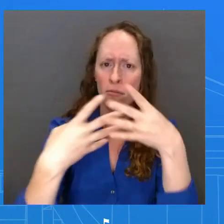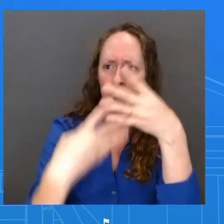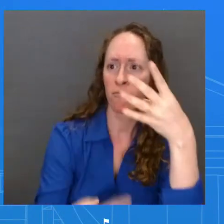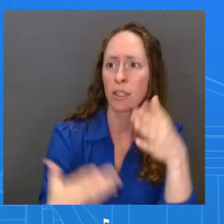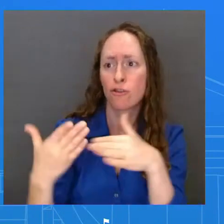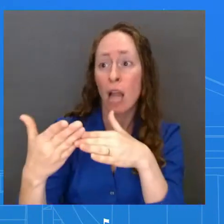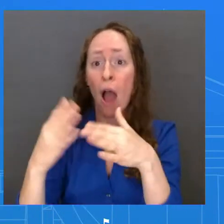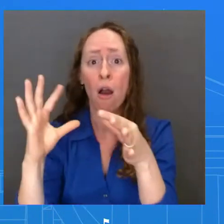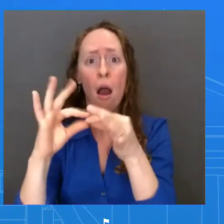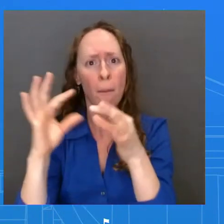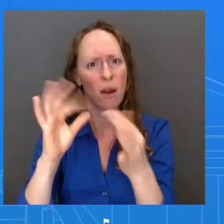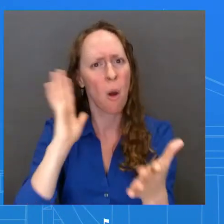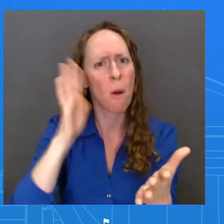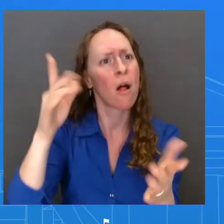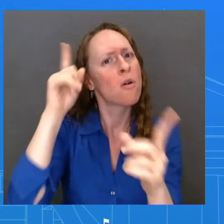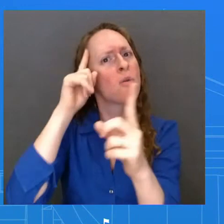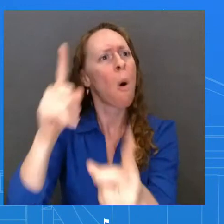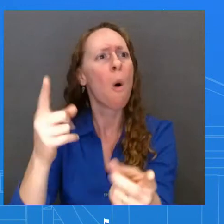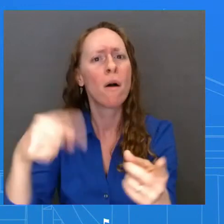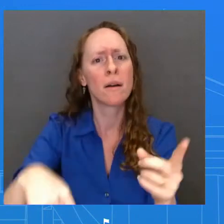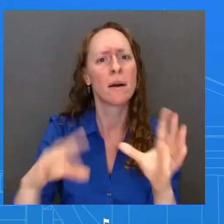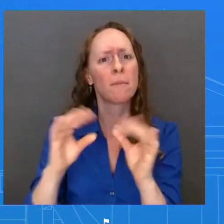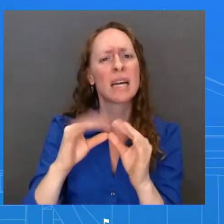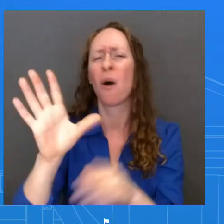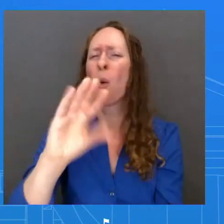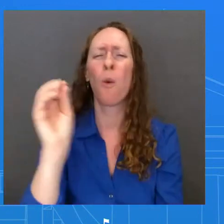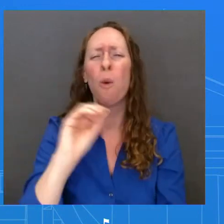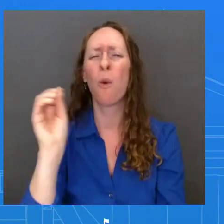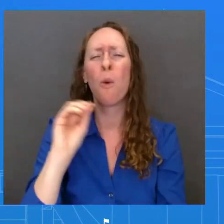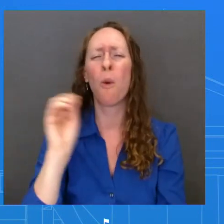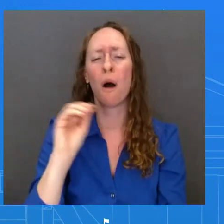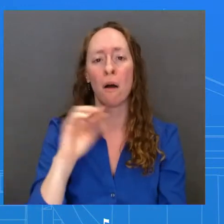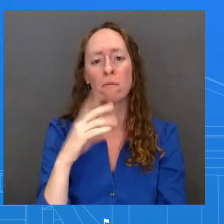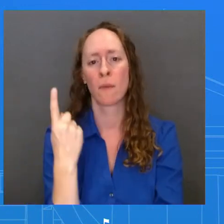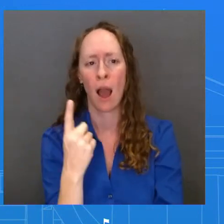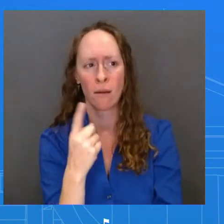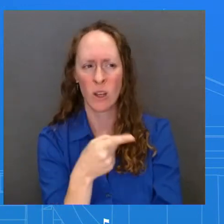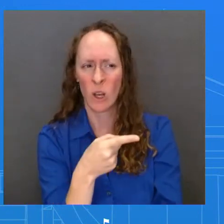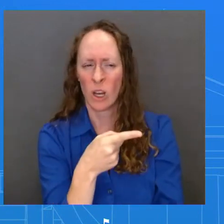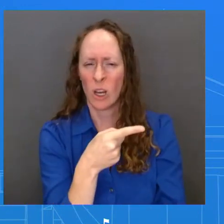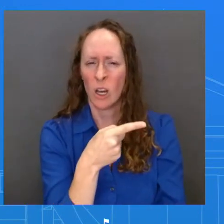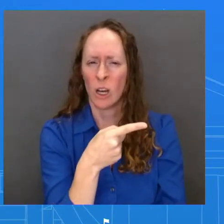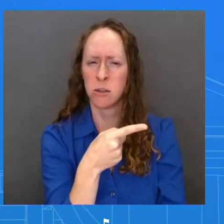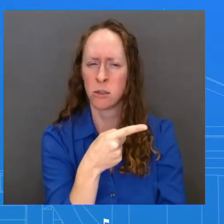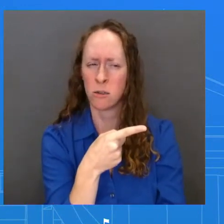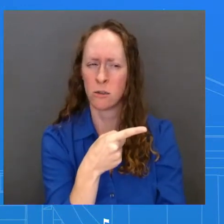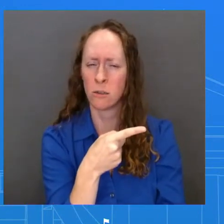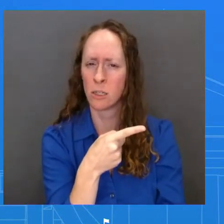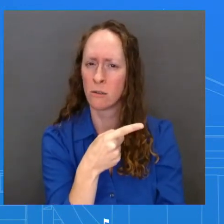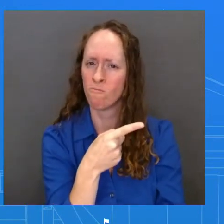They are taking aim at an affirmative vision for how we can deliver results for the peoples of our countries,